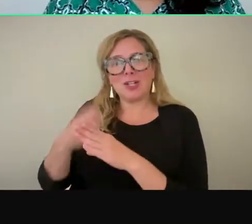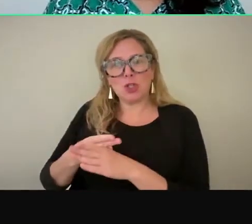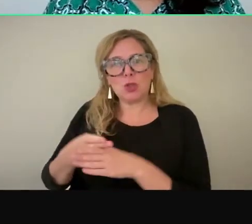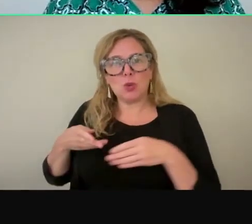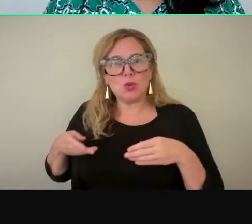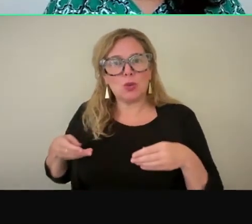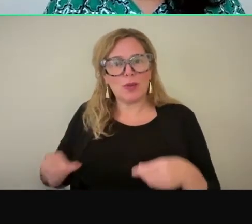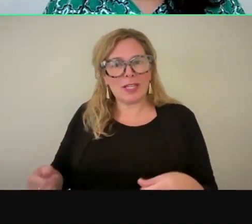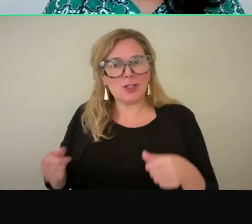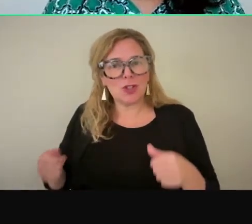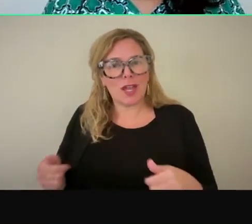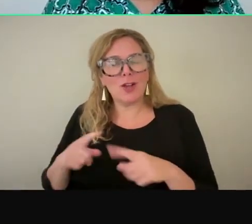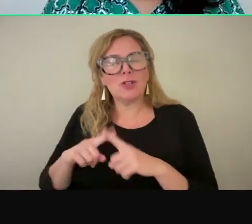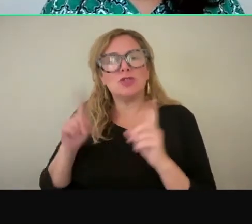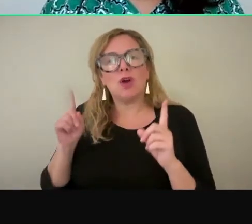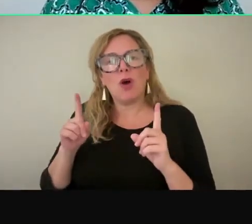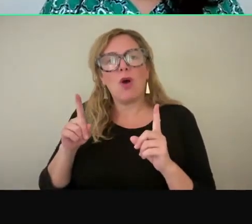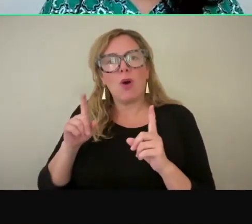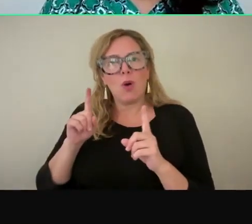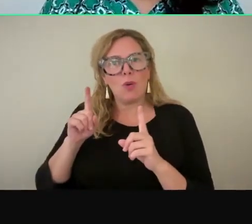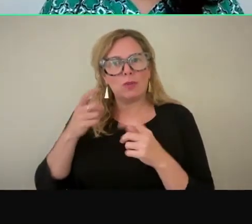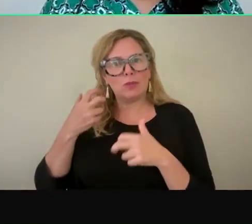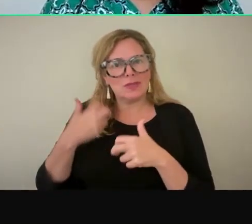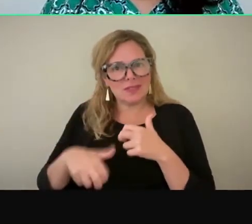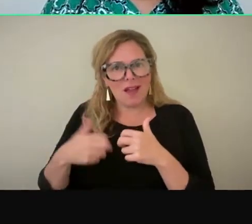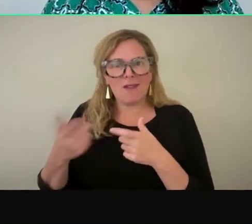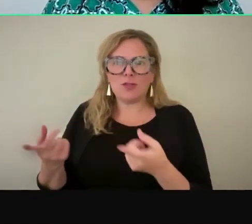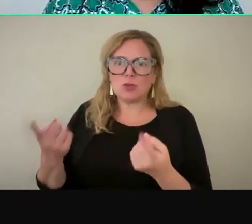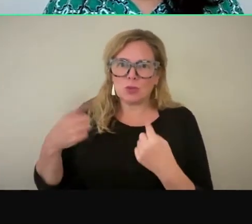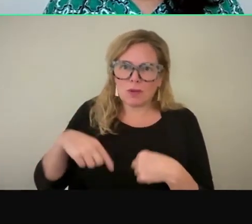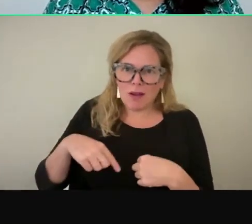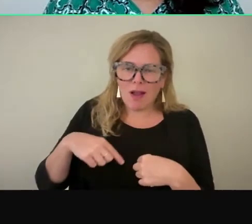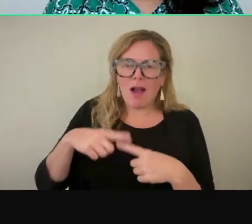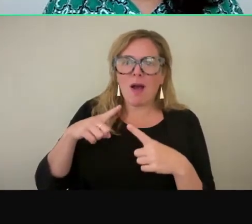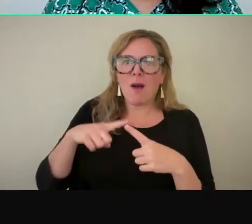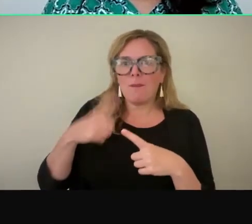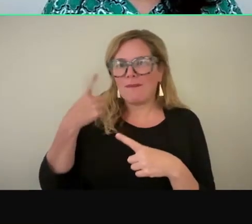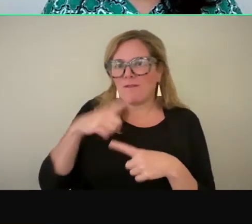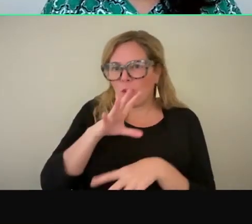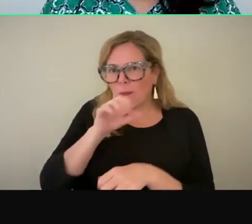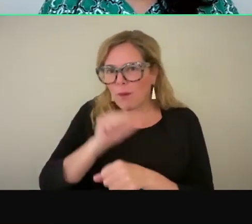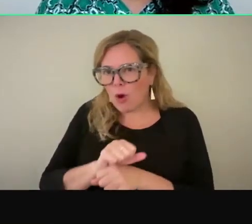as well and come into clinic. So, by doing a video visit, suddenly, I was able to meet with his